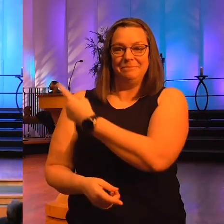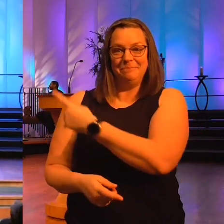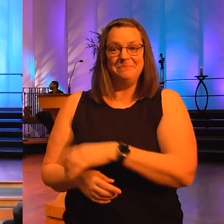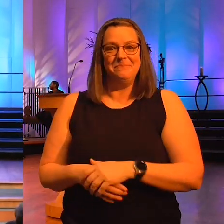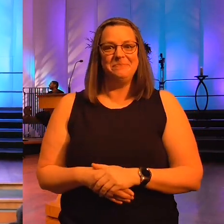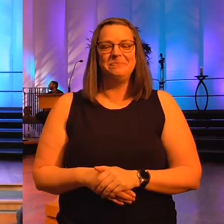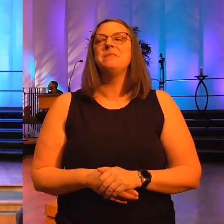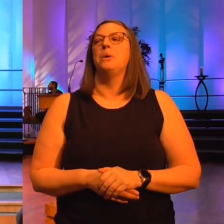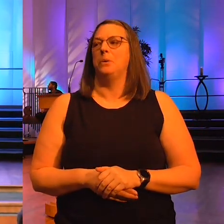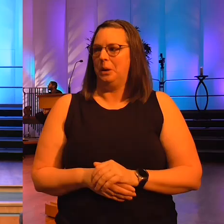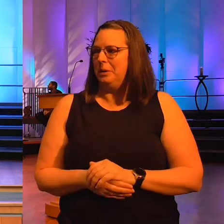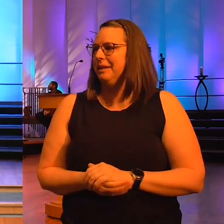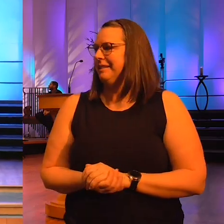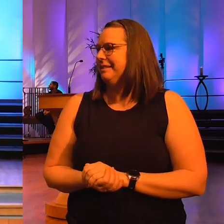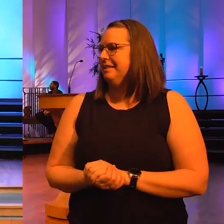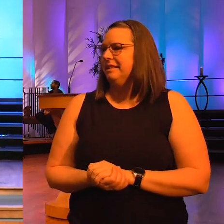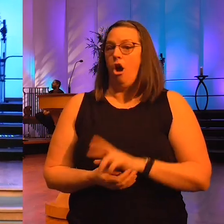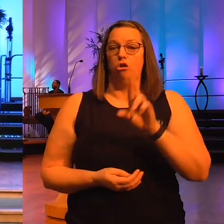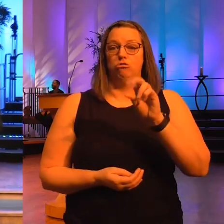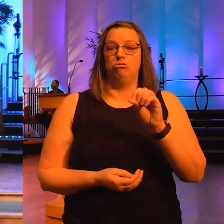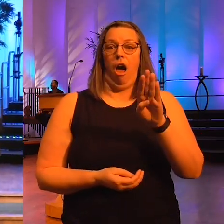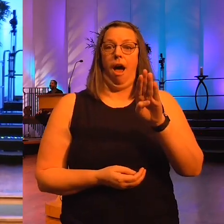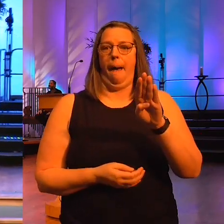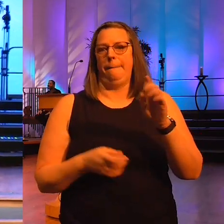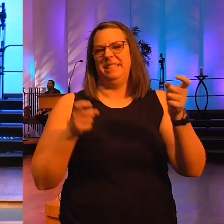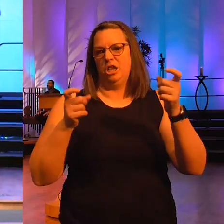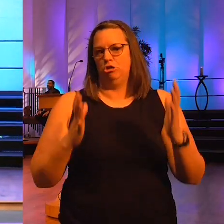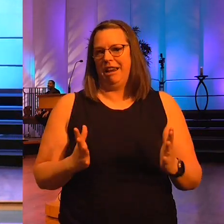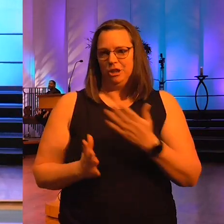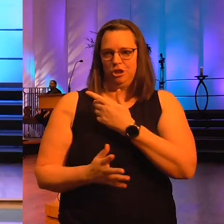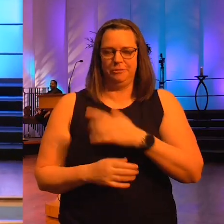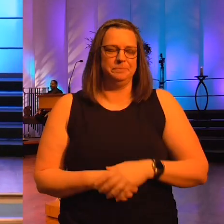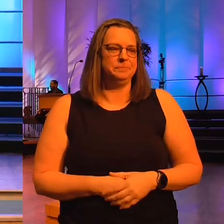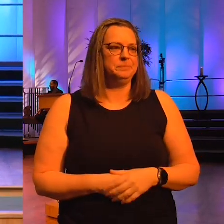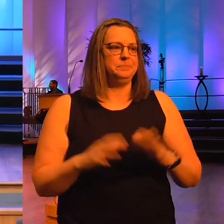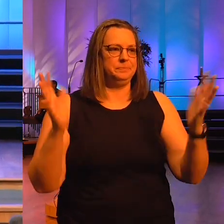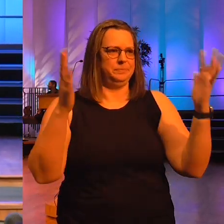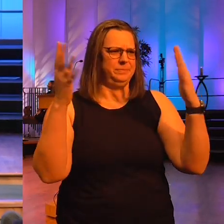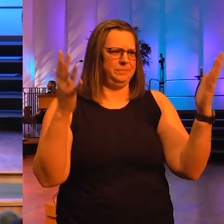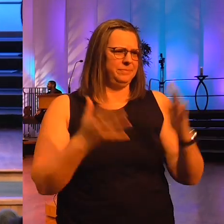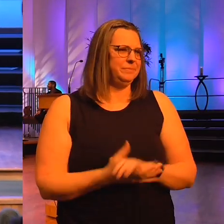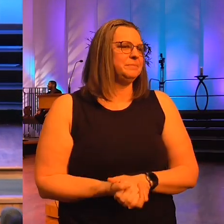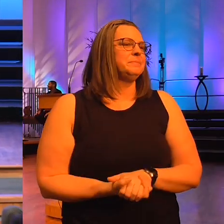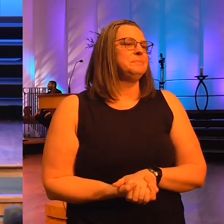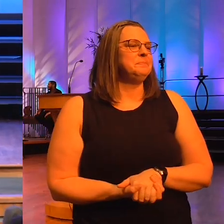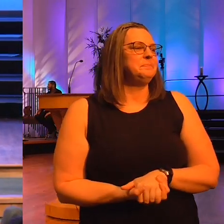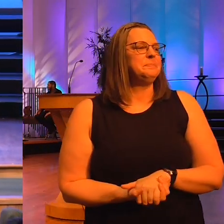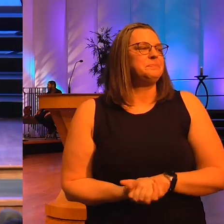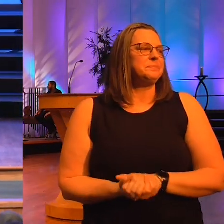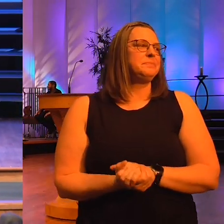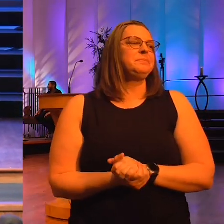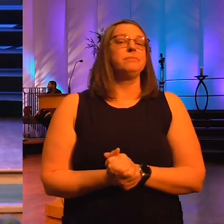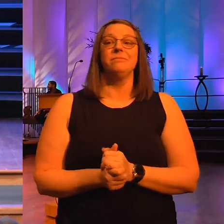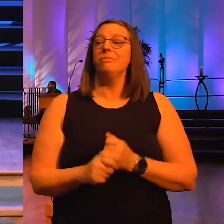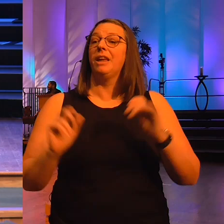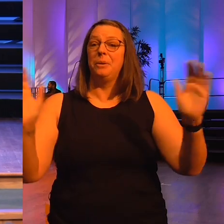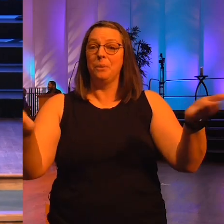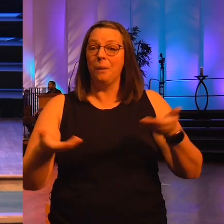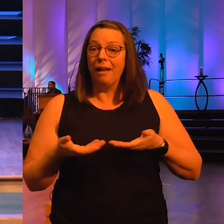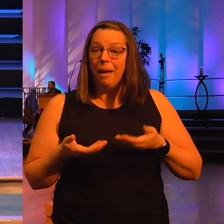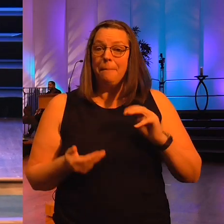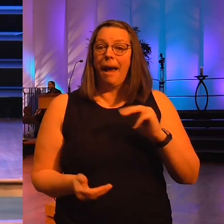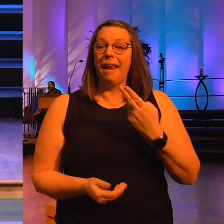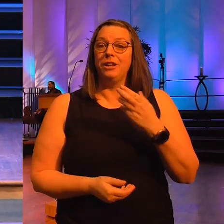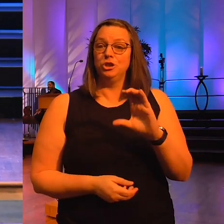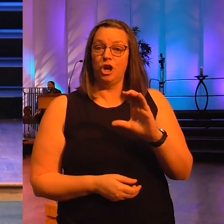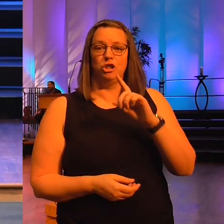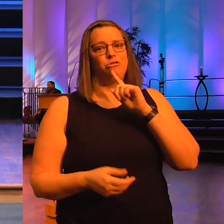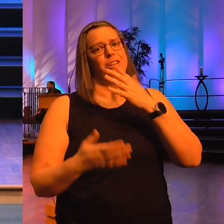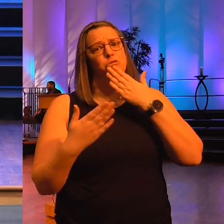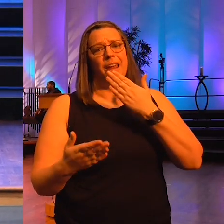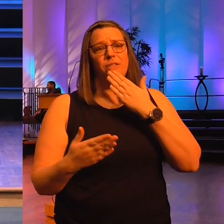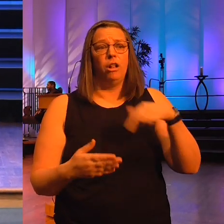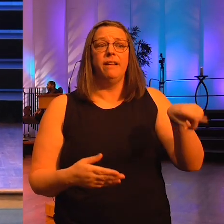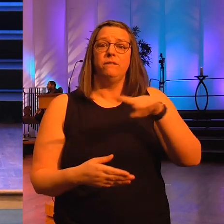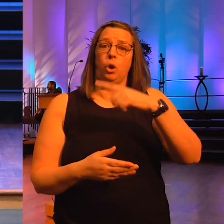director welcome to Mile High Church grateful for uh everyone watching us online everyone